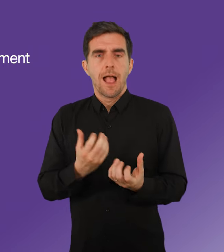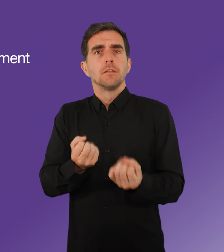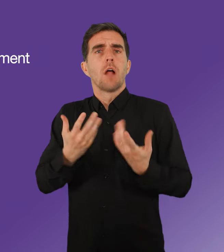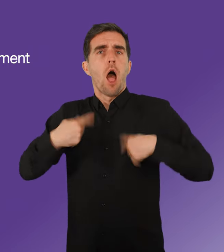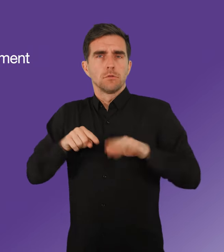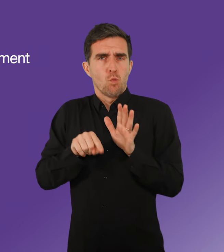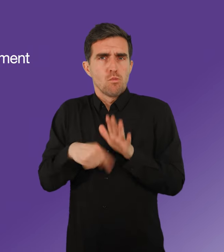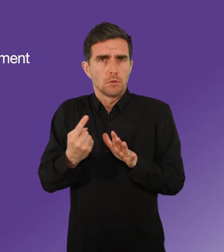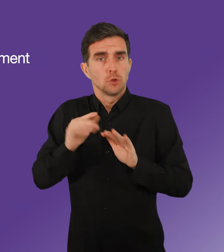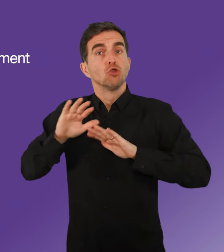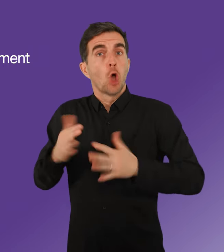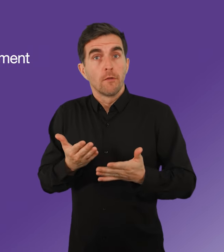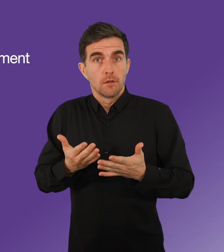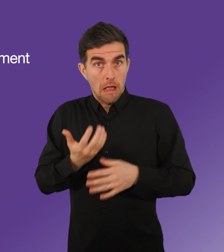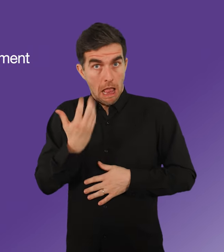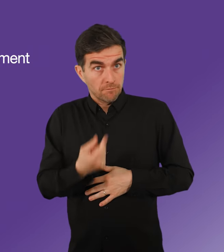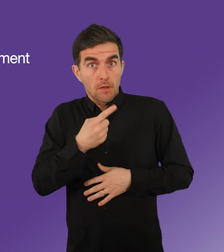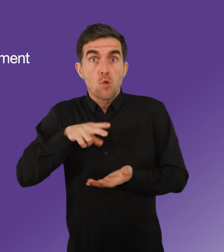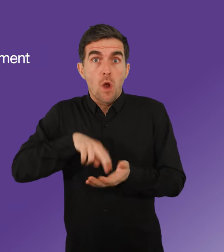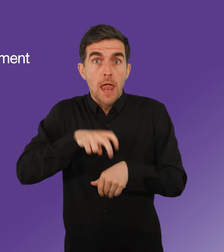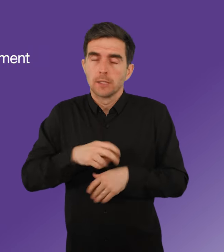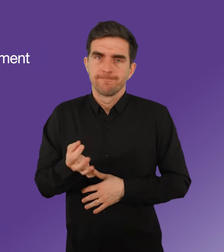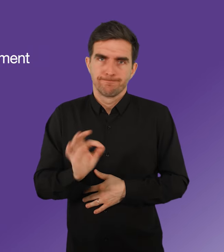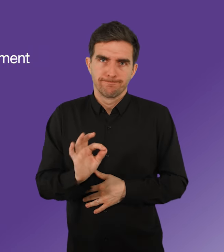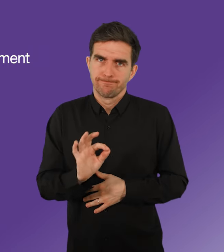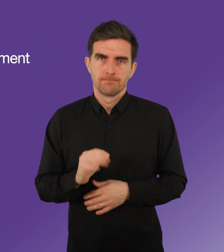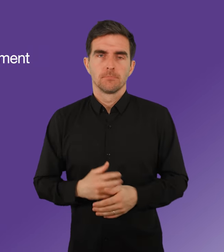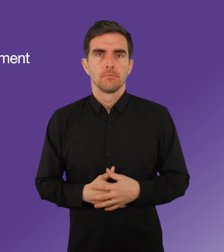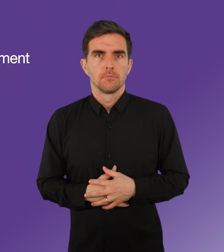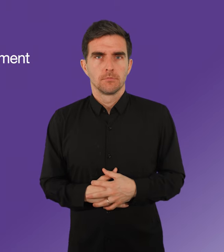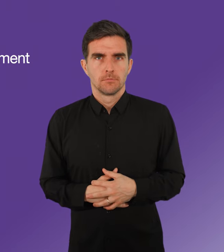The Tell Us Once service is not available in Northern Ireland.